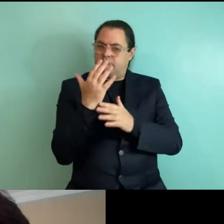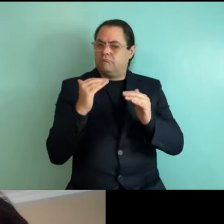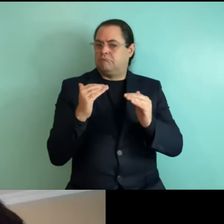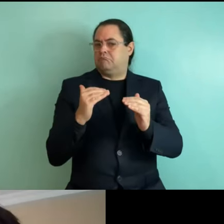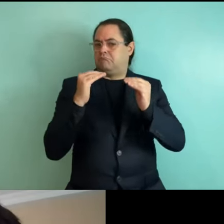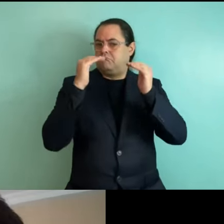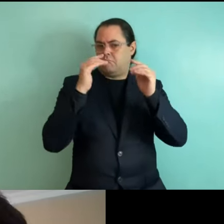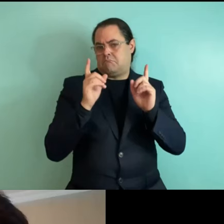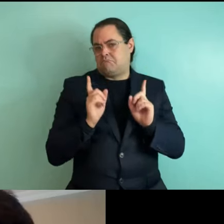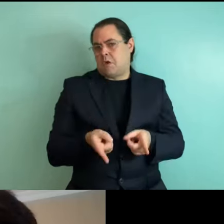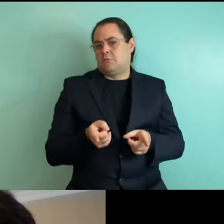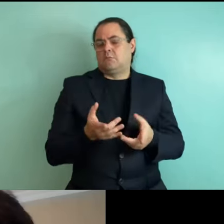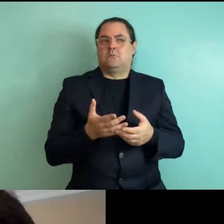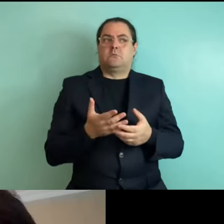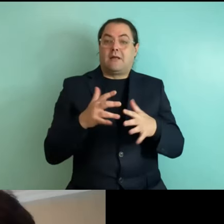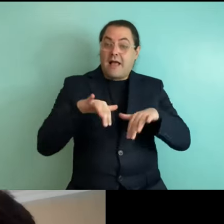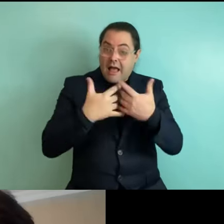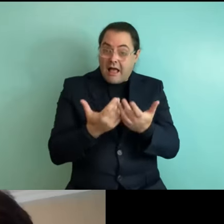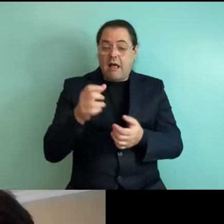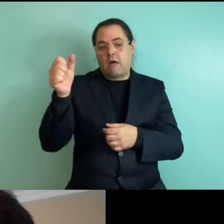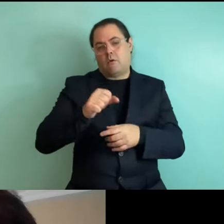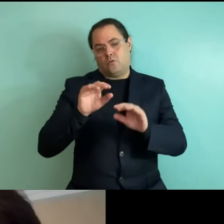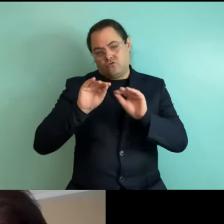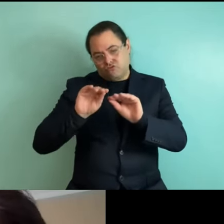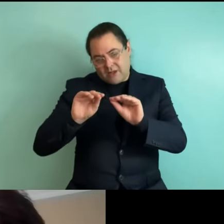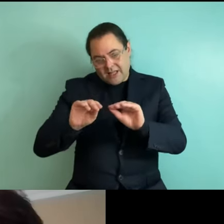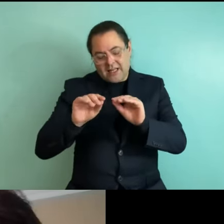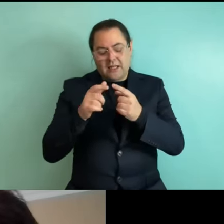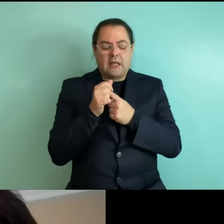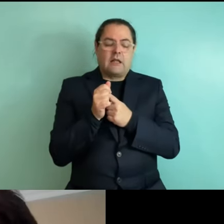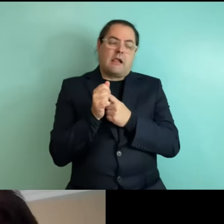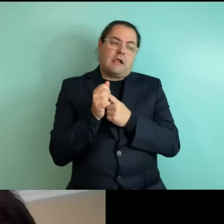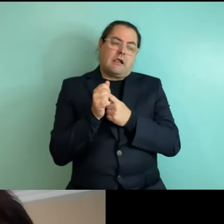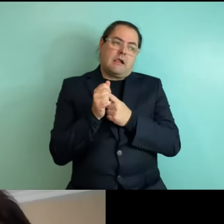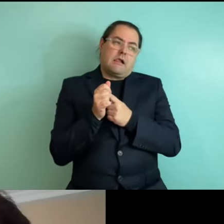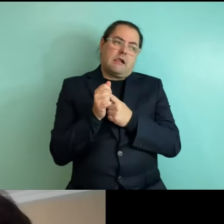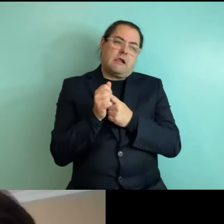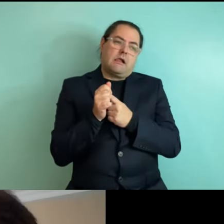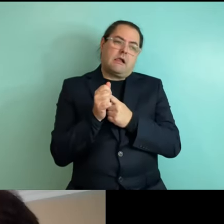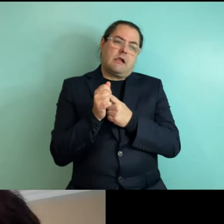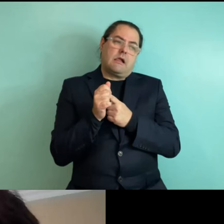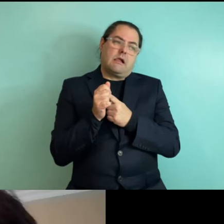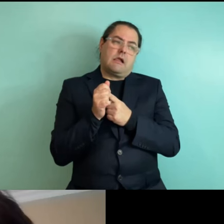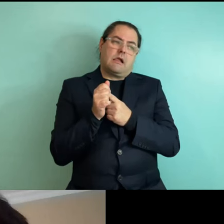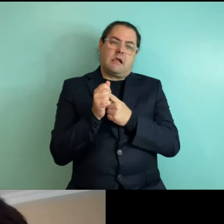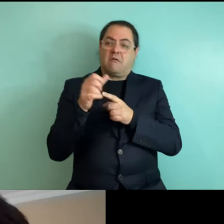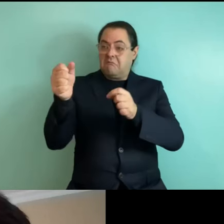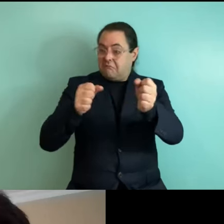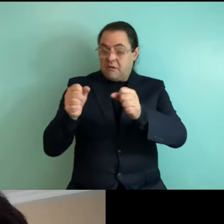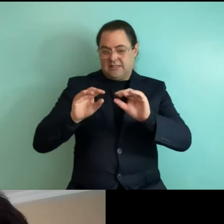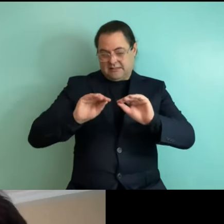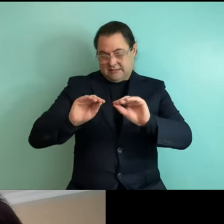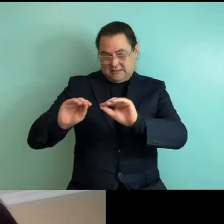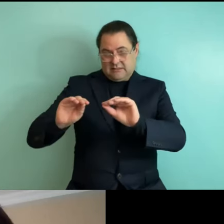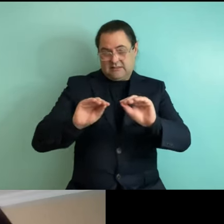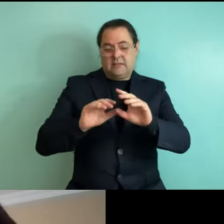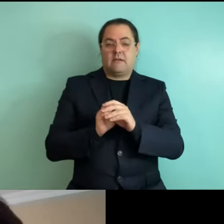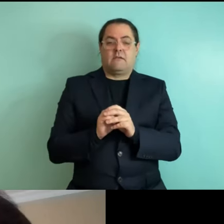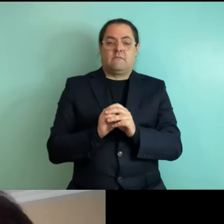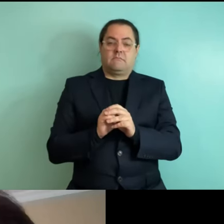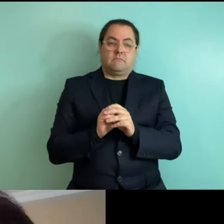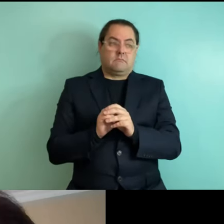those into CT also dwell on the FinTech company. 11:14:50 I love the second year was on every